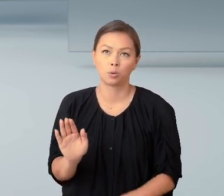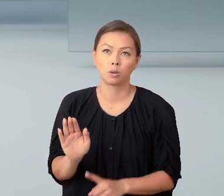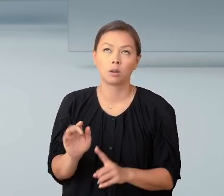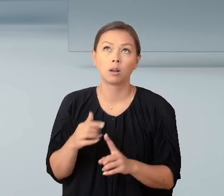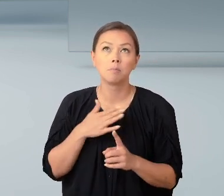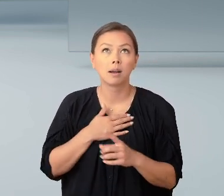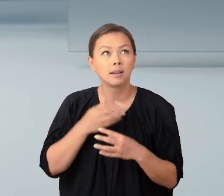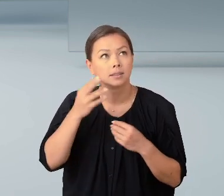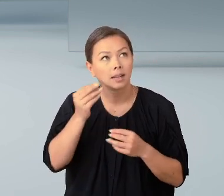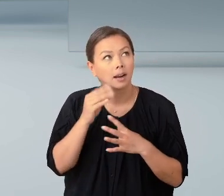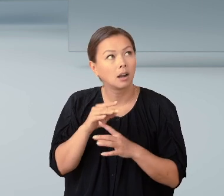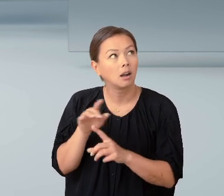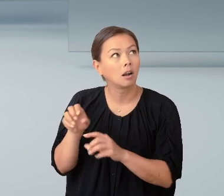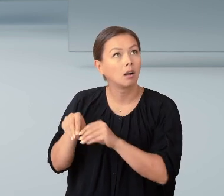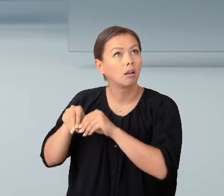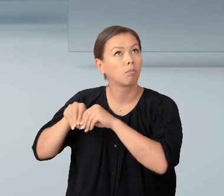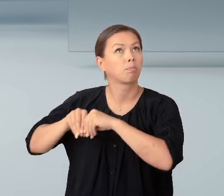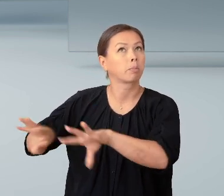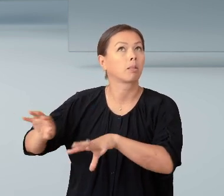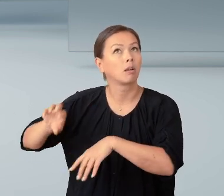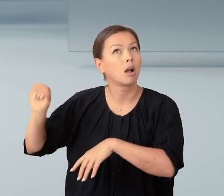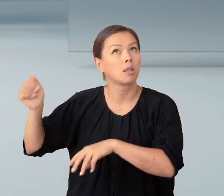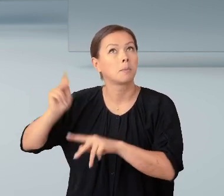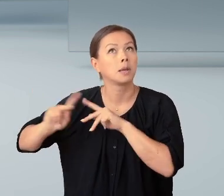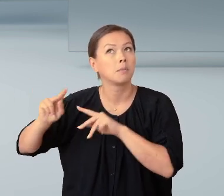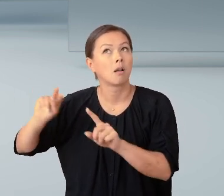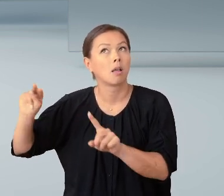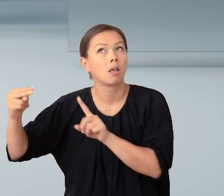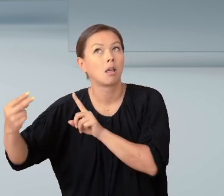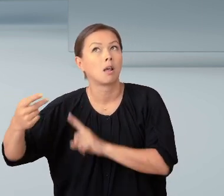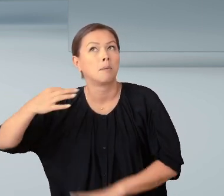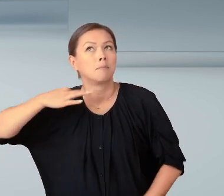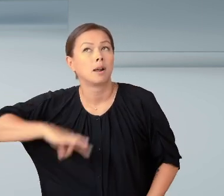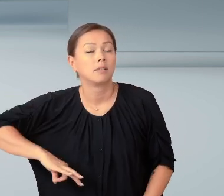trained on your data. Only your organization benefits from your